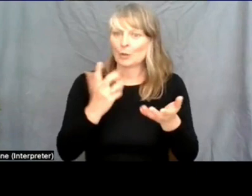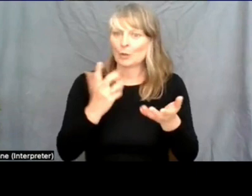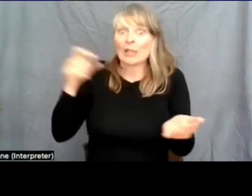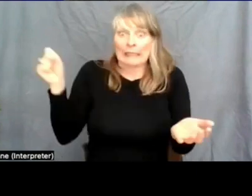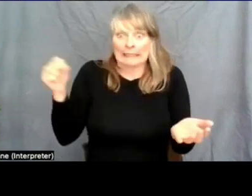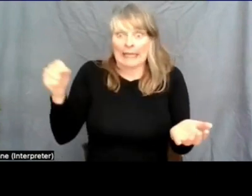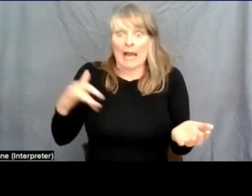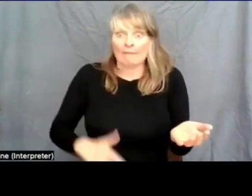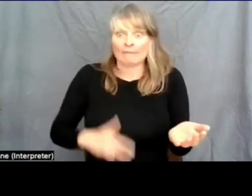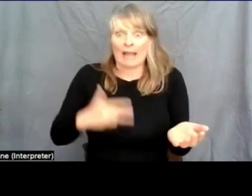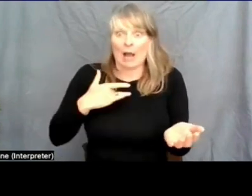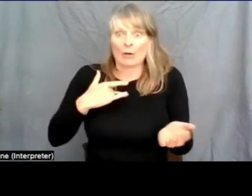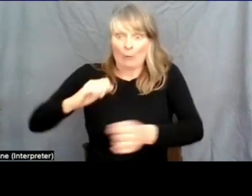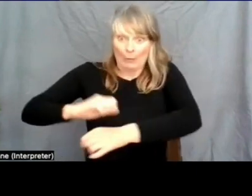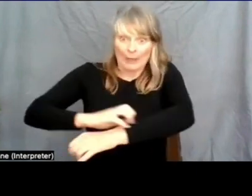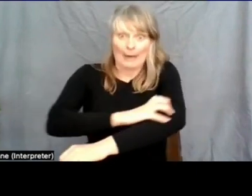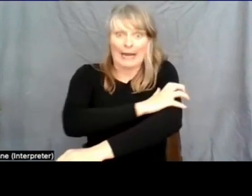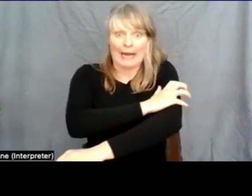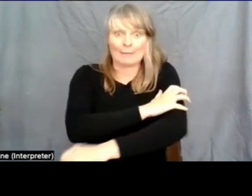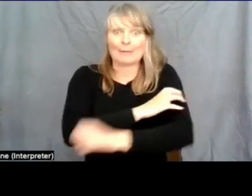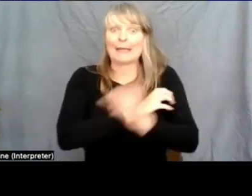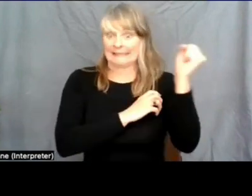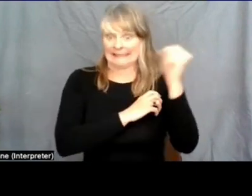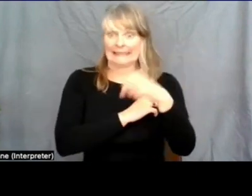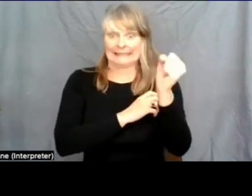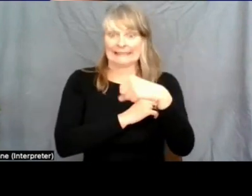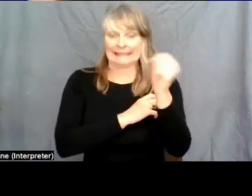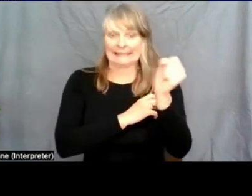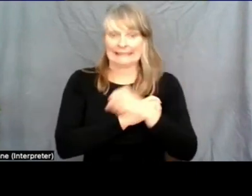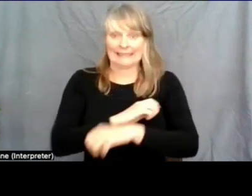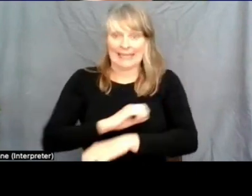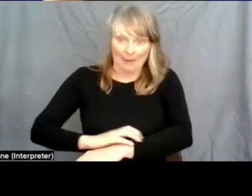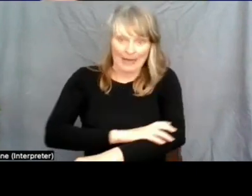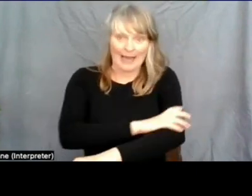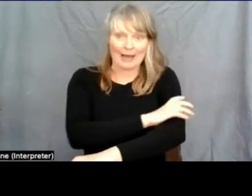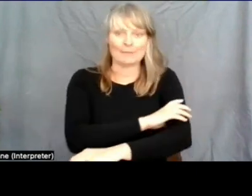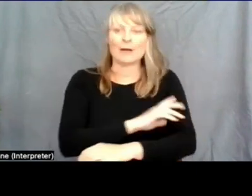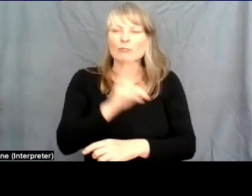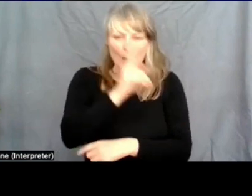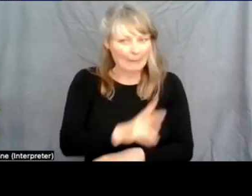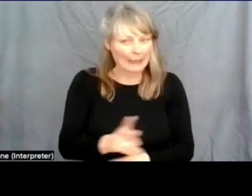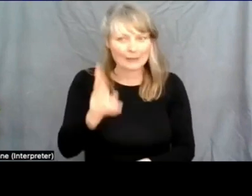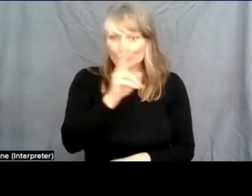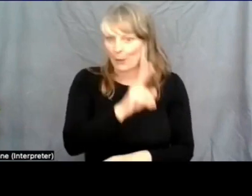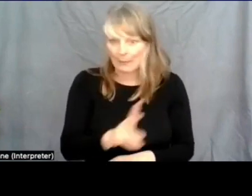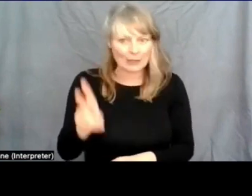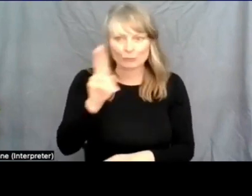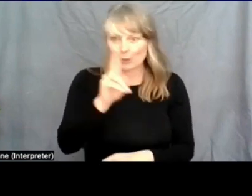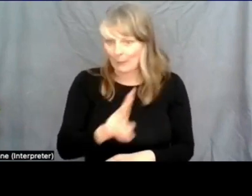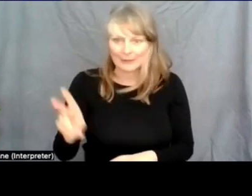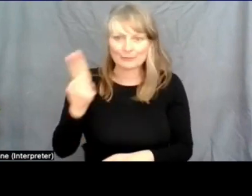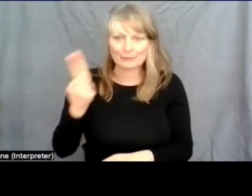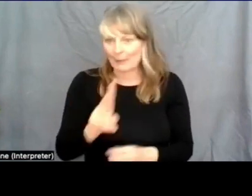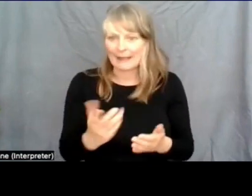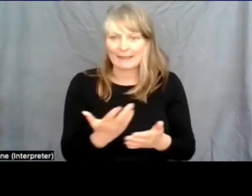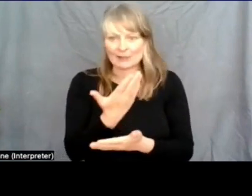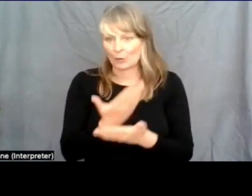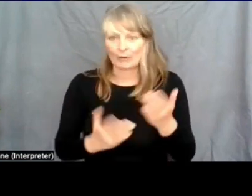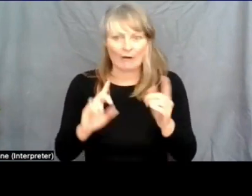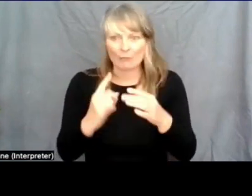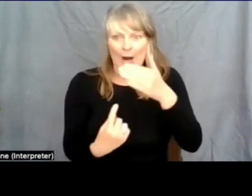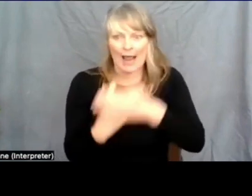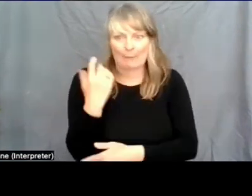and it went up my arm. And he says yep the crab went up my arm. So it's very repetitive story of a very tactile experience,